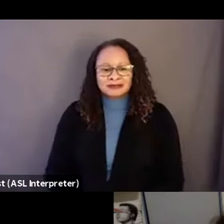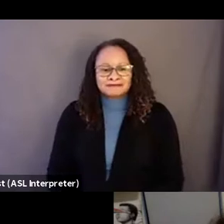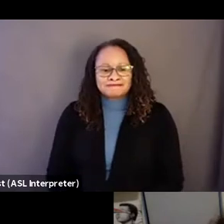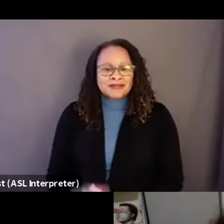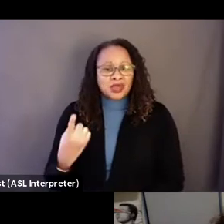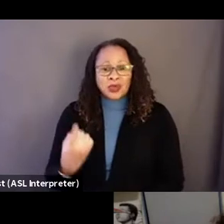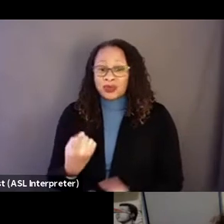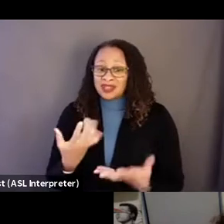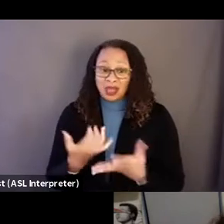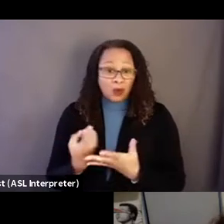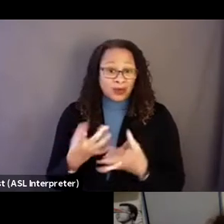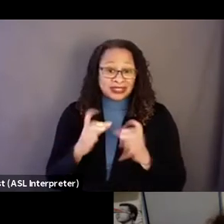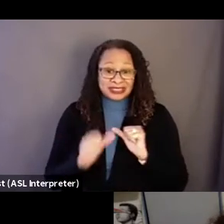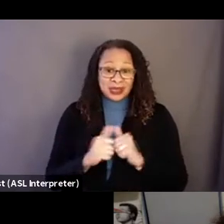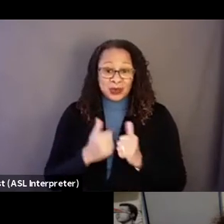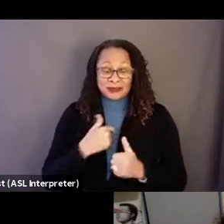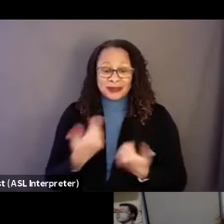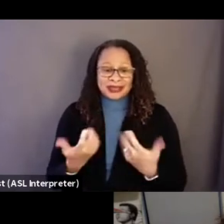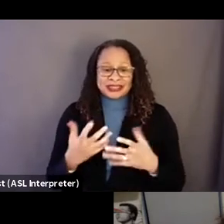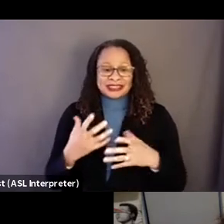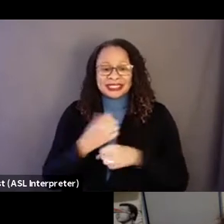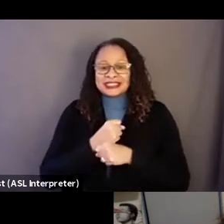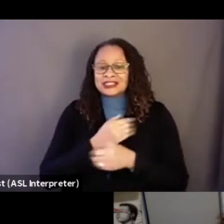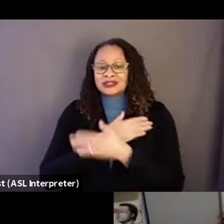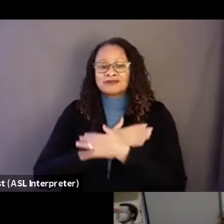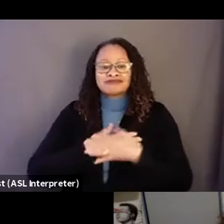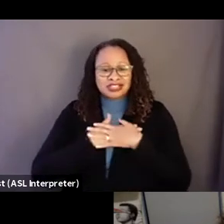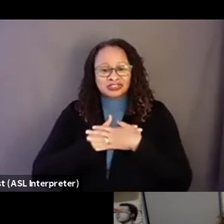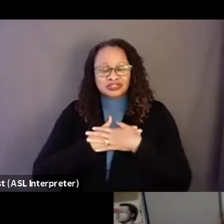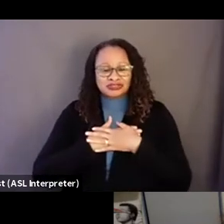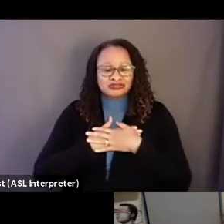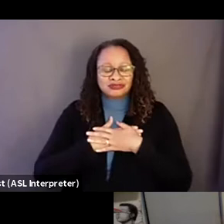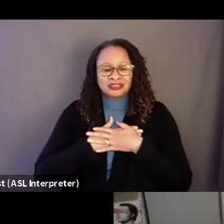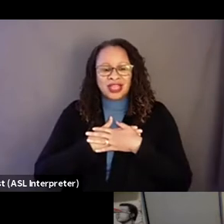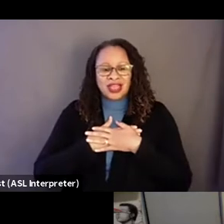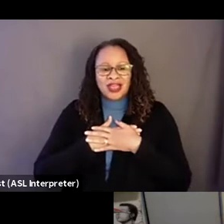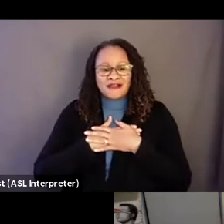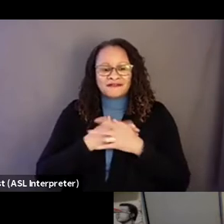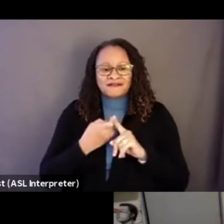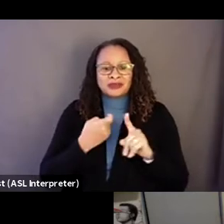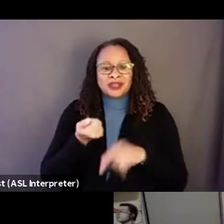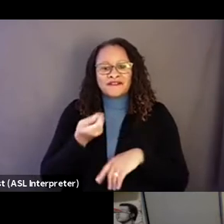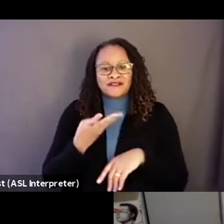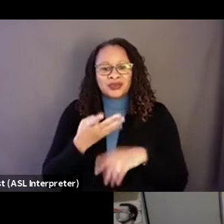and that I take so much pleasure from, are these few quiet moments that happen in the film.